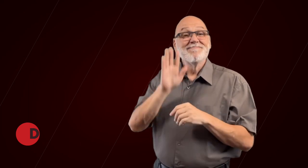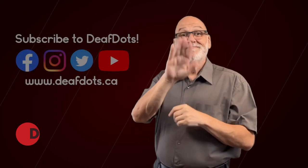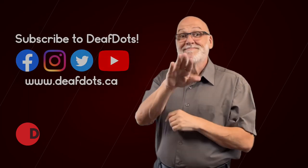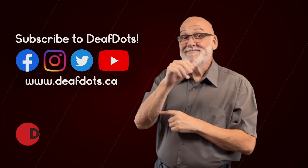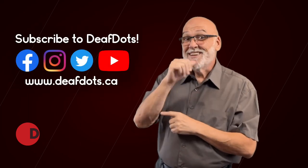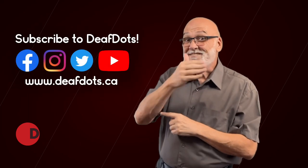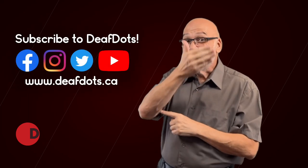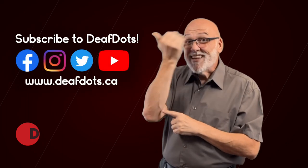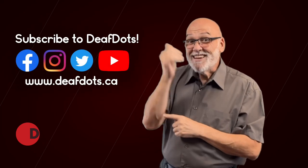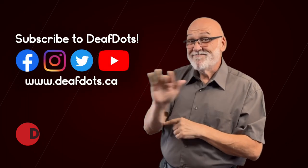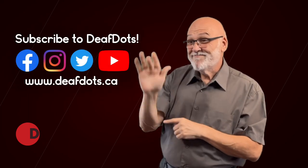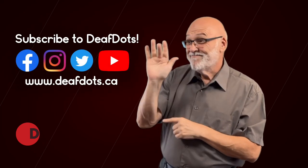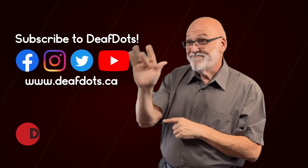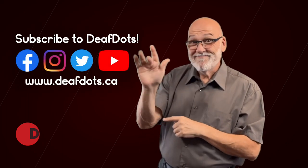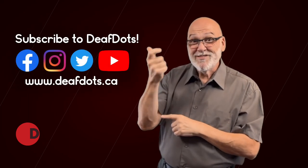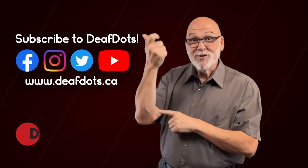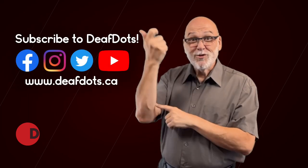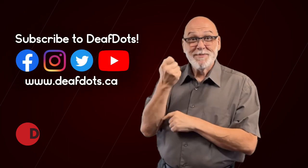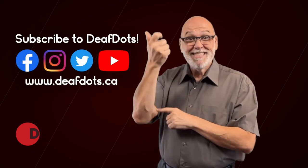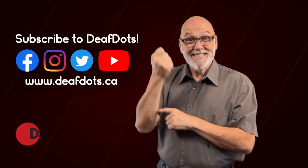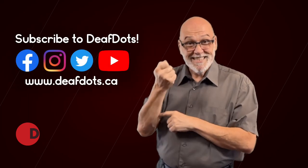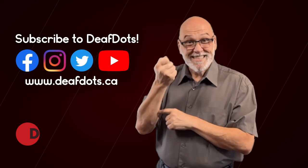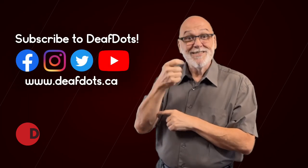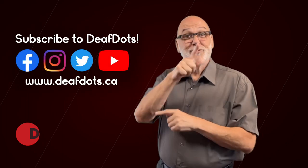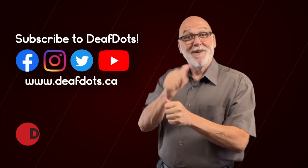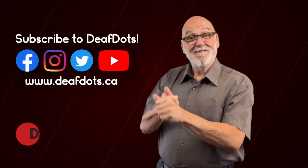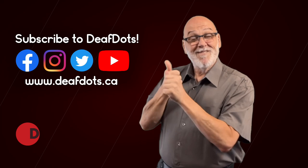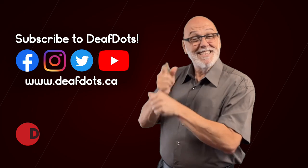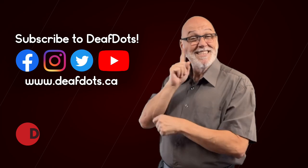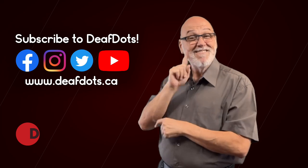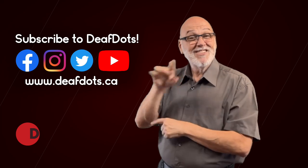Don’t forget to subscribe, like, and follow